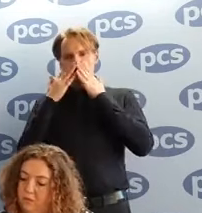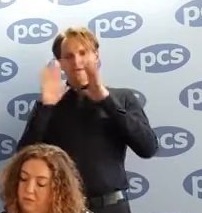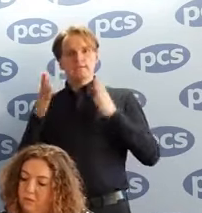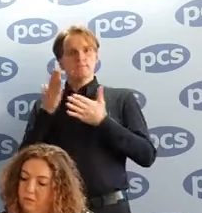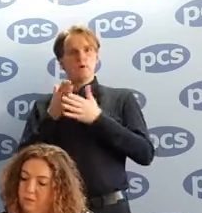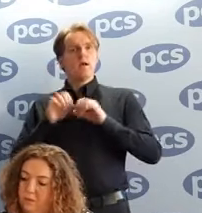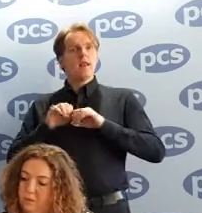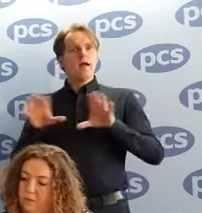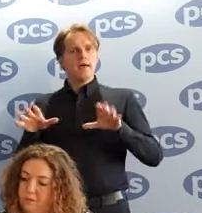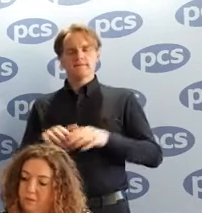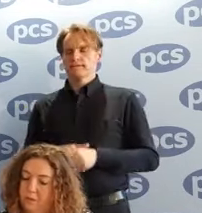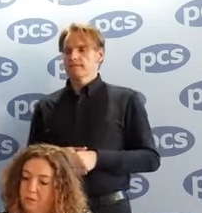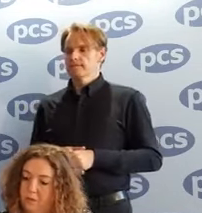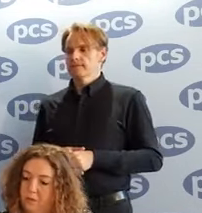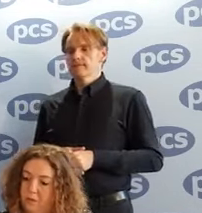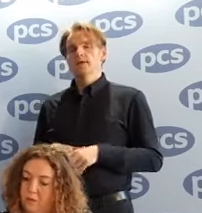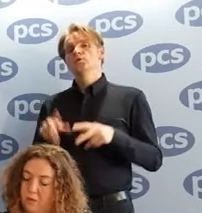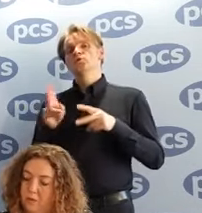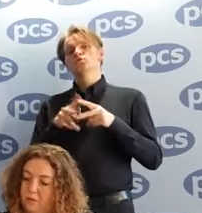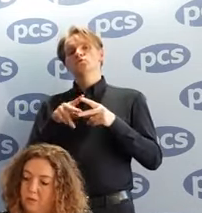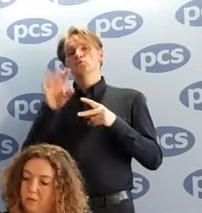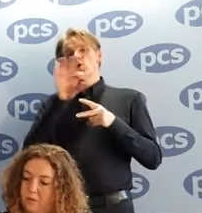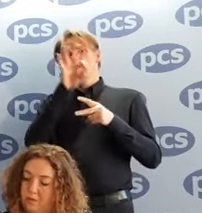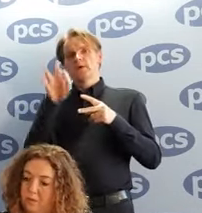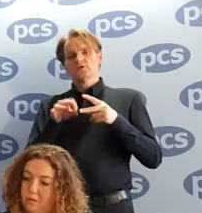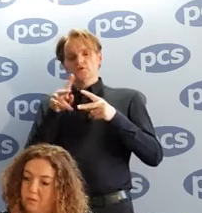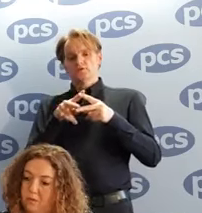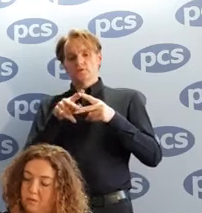questions and we can combine them. There's a question from Jenny from the